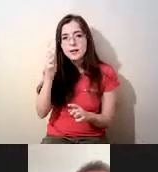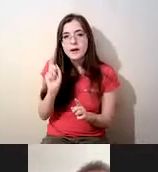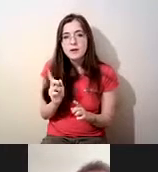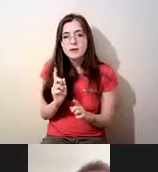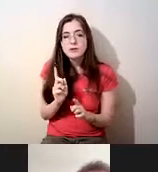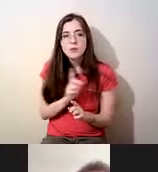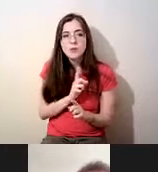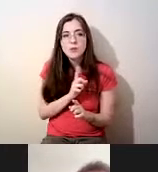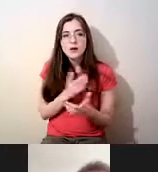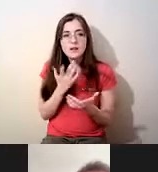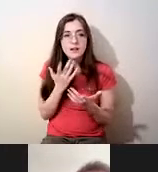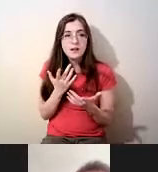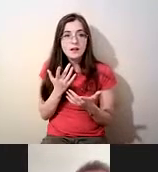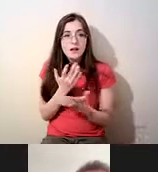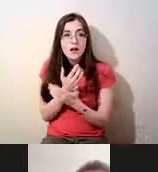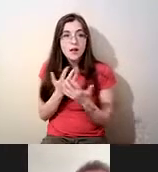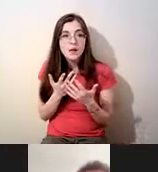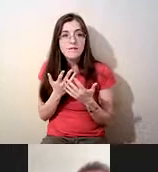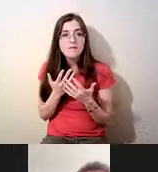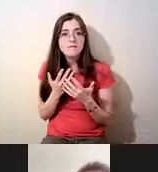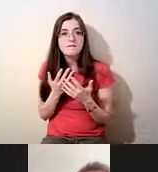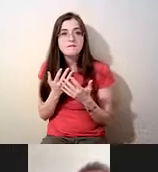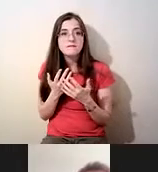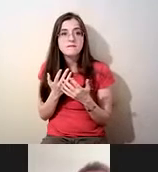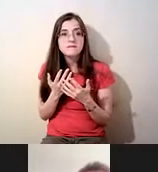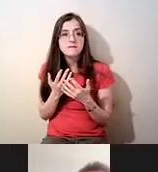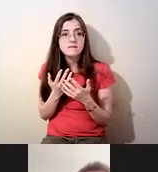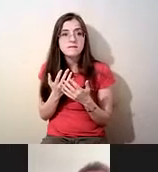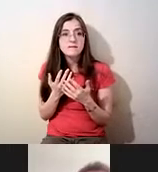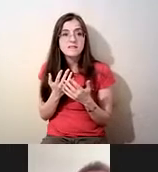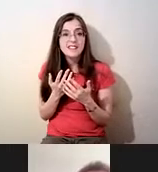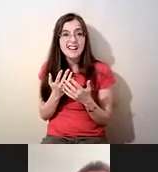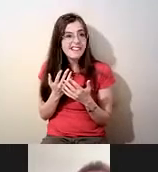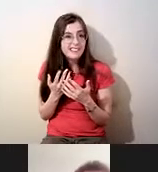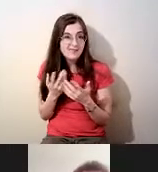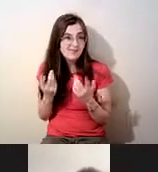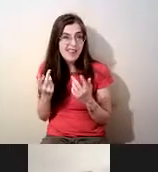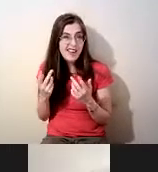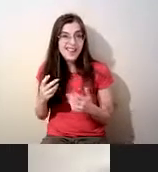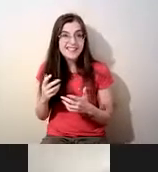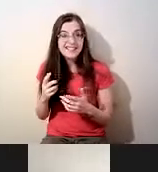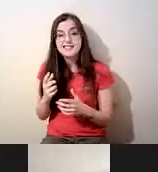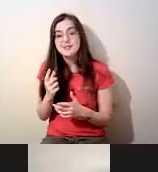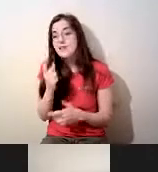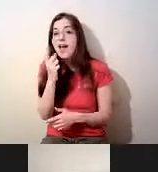design actually might be in the perspective of able bodied they seldom think about you know